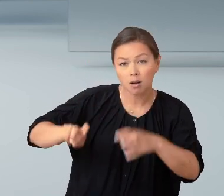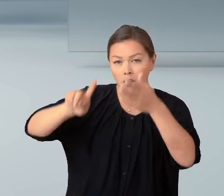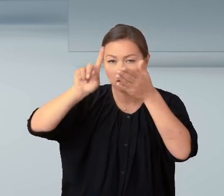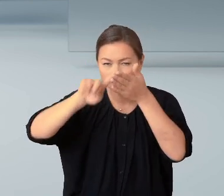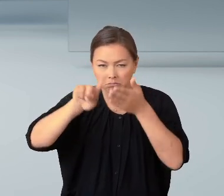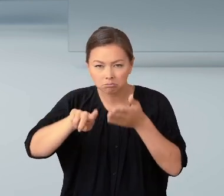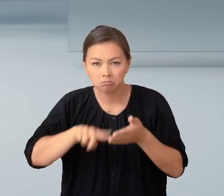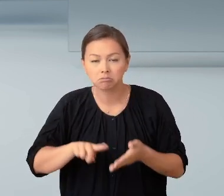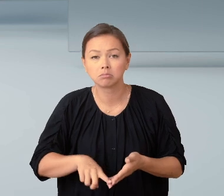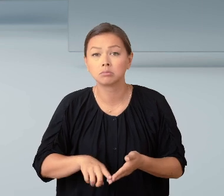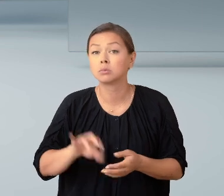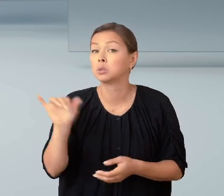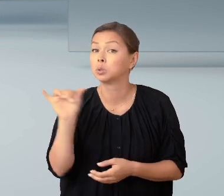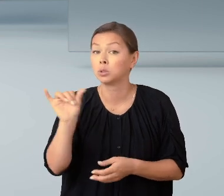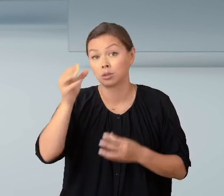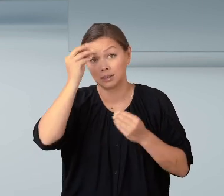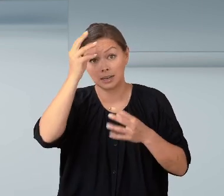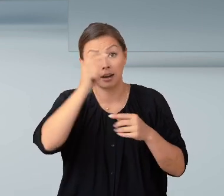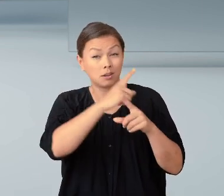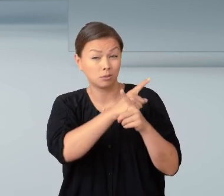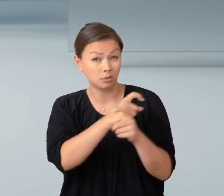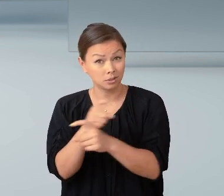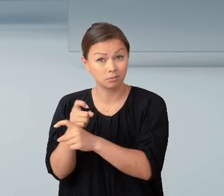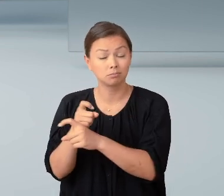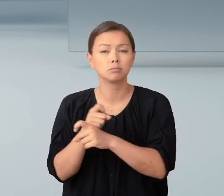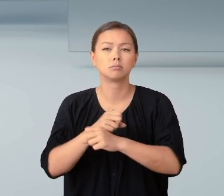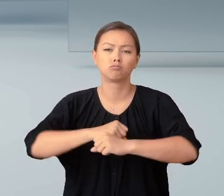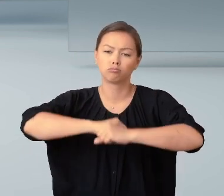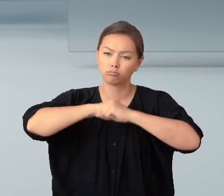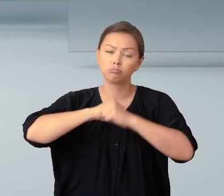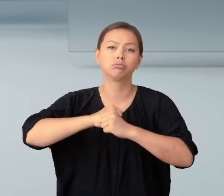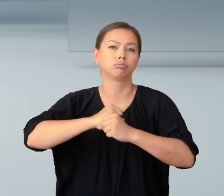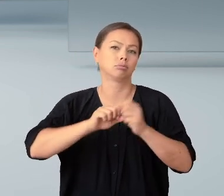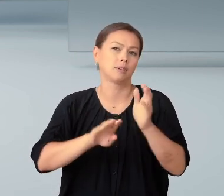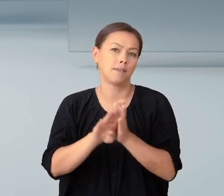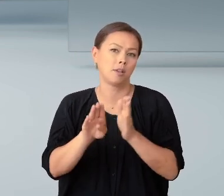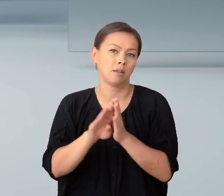well as data encryption and secure development practices. Before